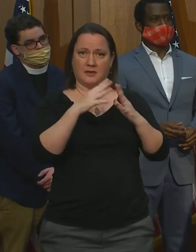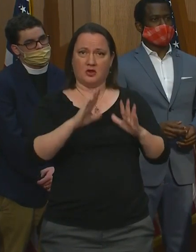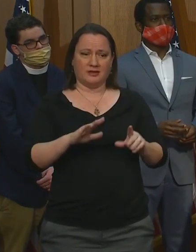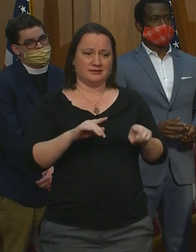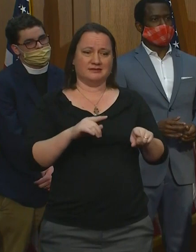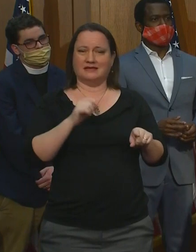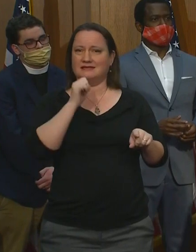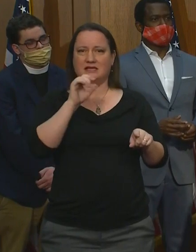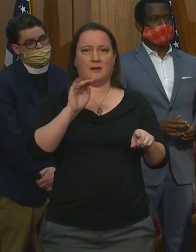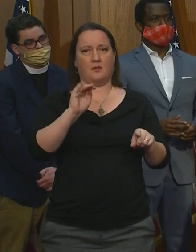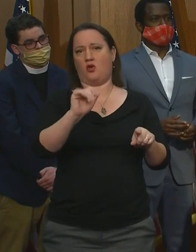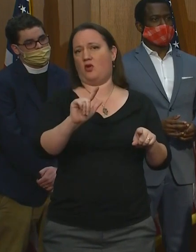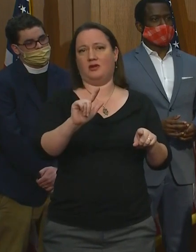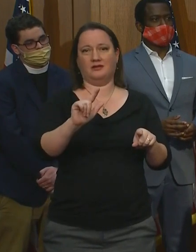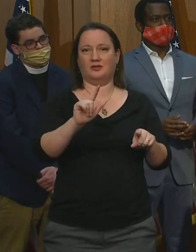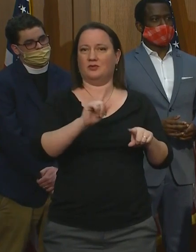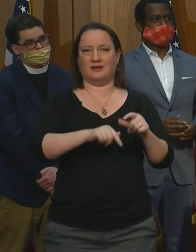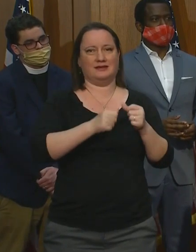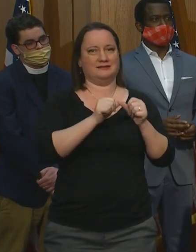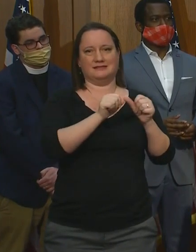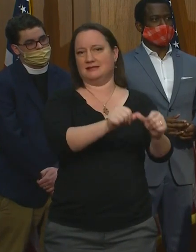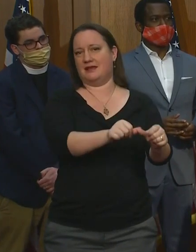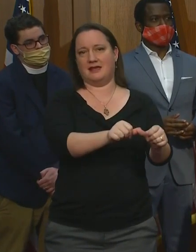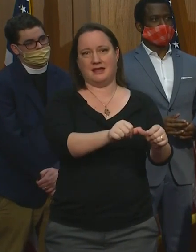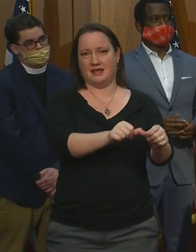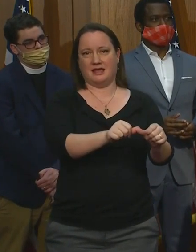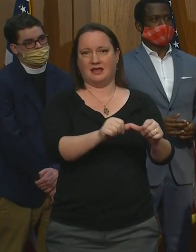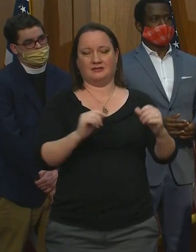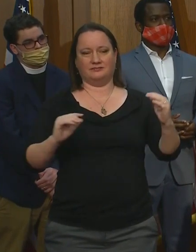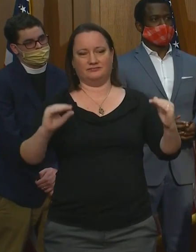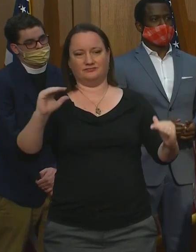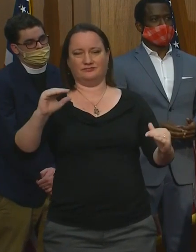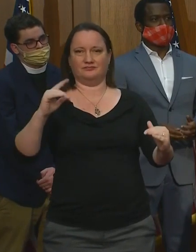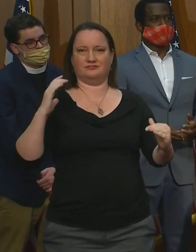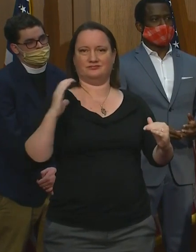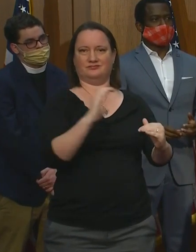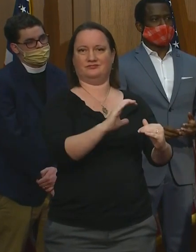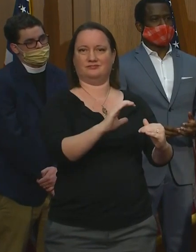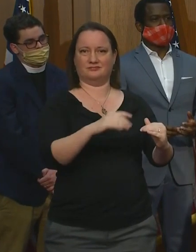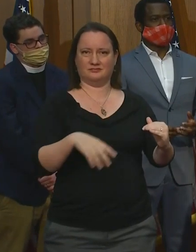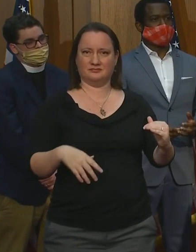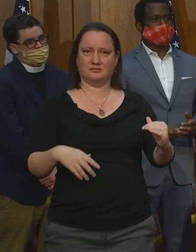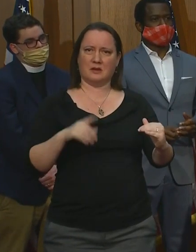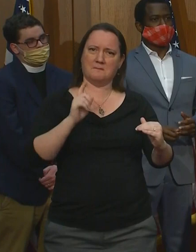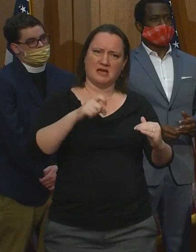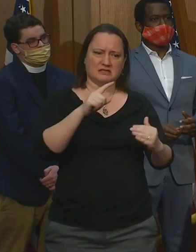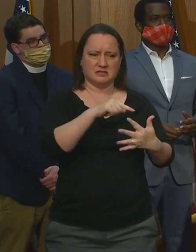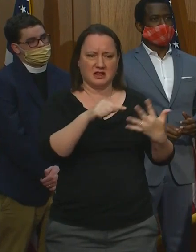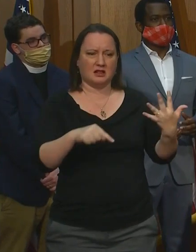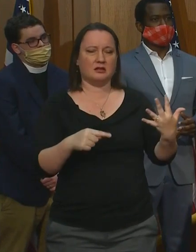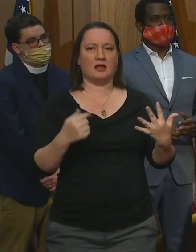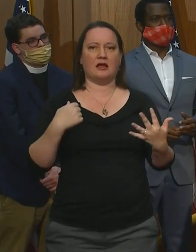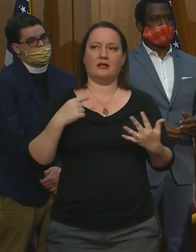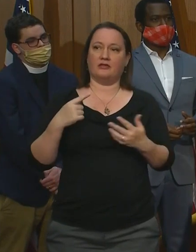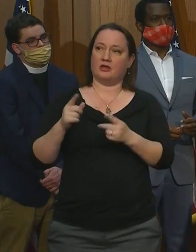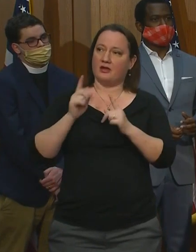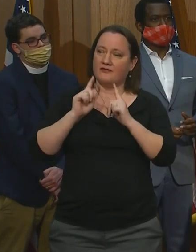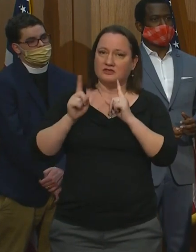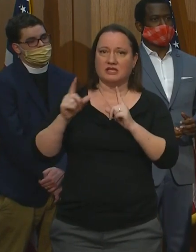AMERICANS IS IMMORAL AND UNSUSTAINABLE. IN CONVERSATIONS